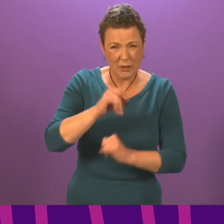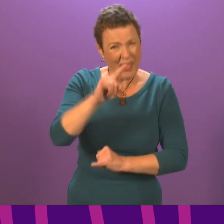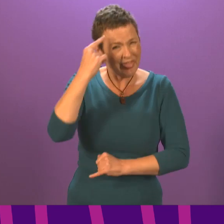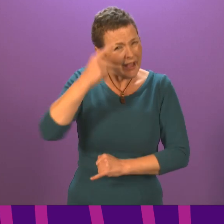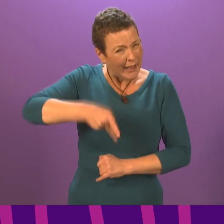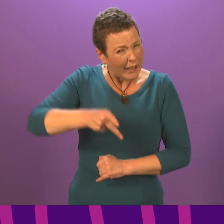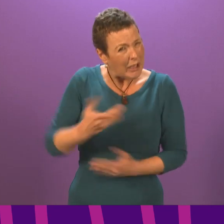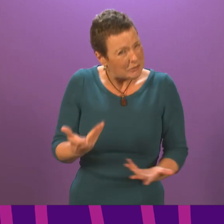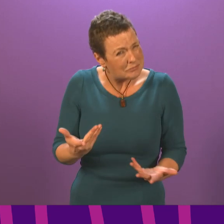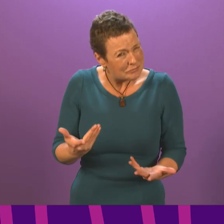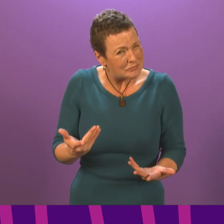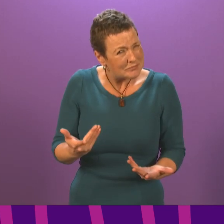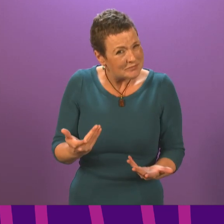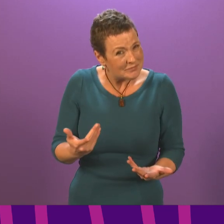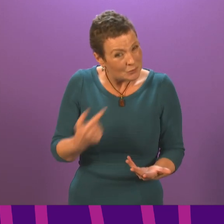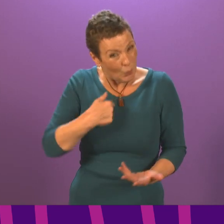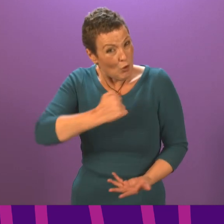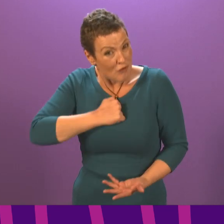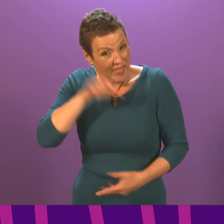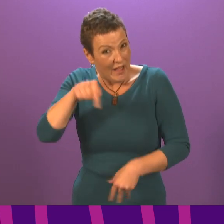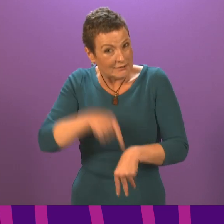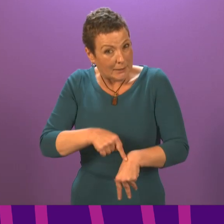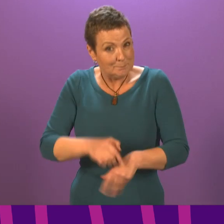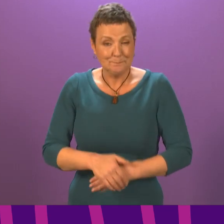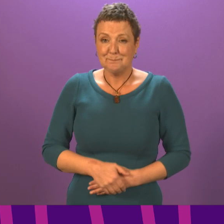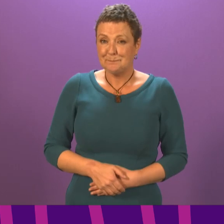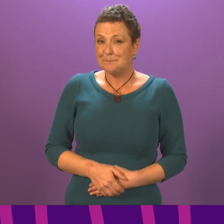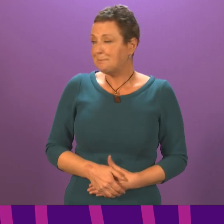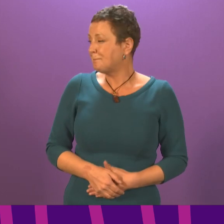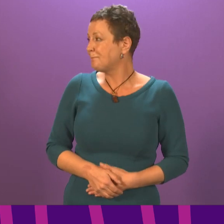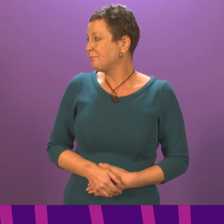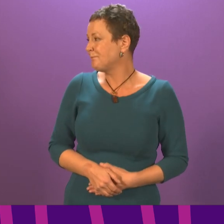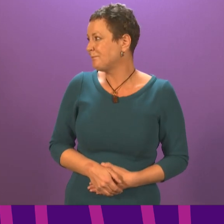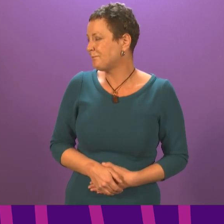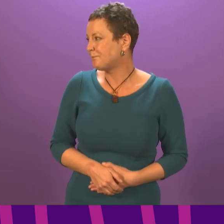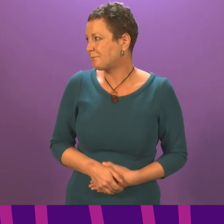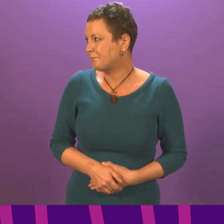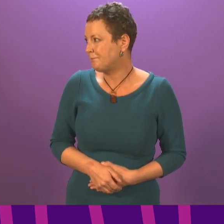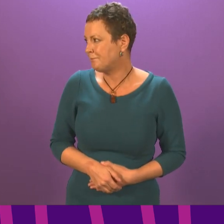Gillian Martin (Aberdeenshire East) (SNP): The review documents point to high levels